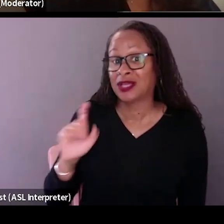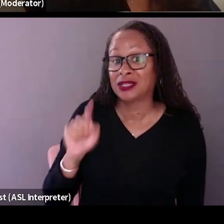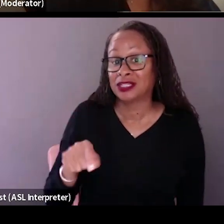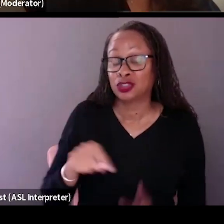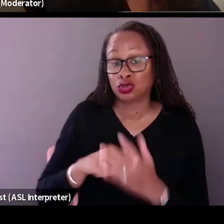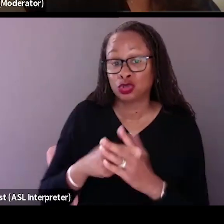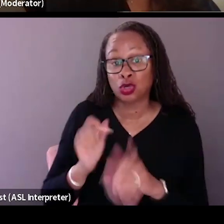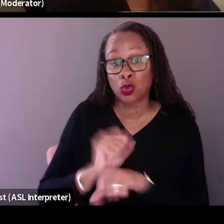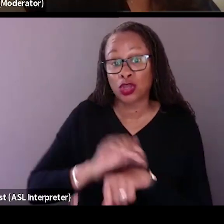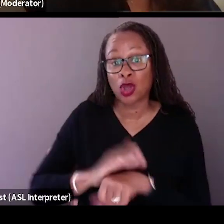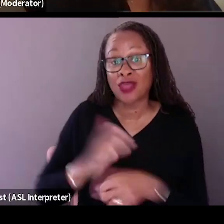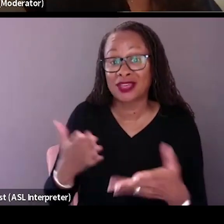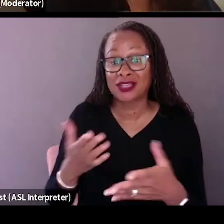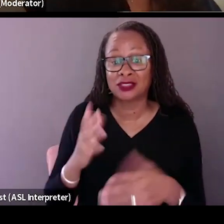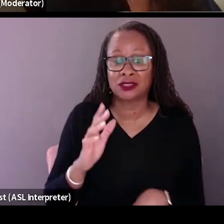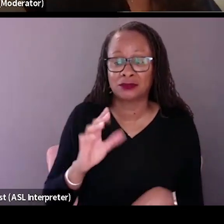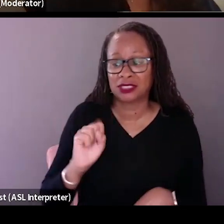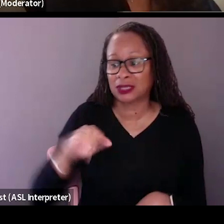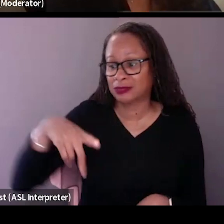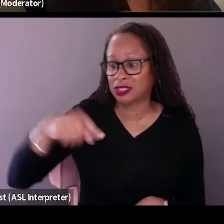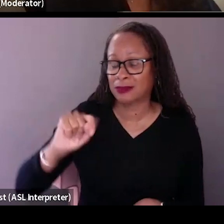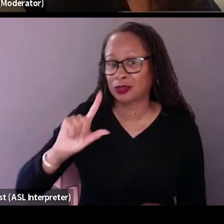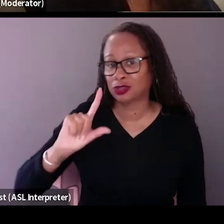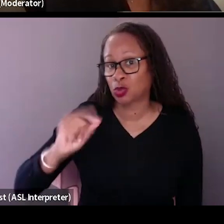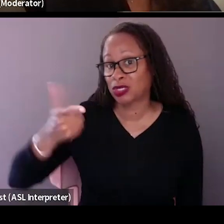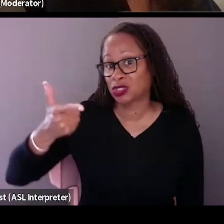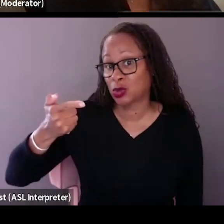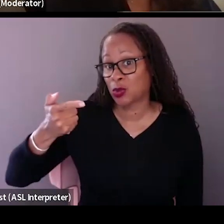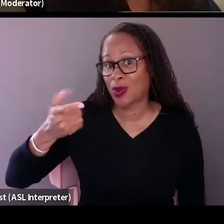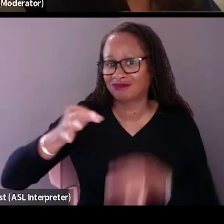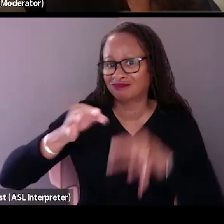right after Alec was shot on that side road.